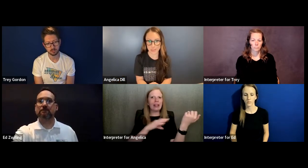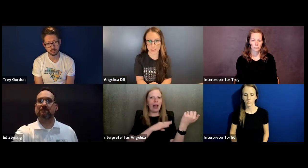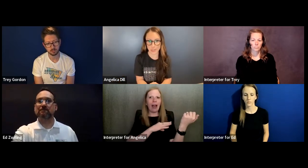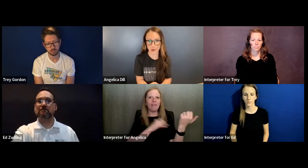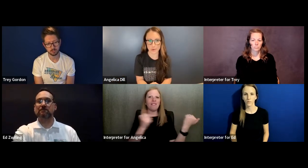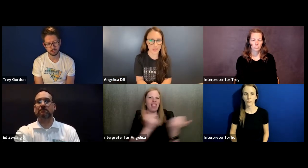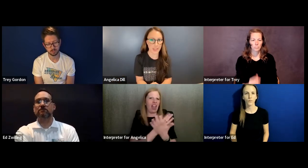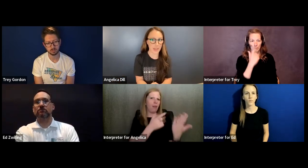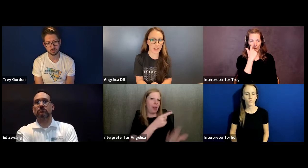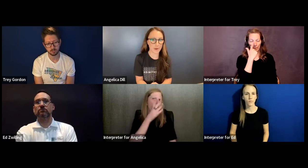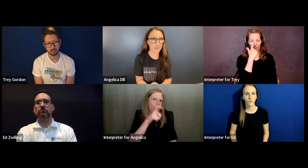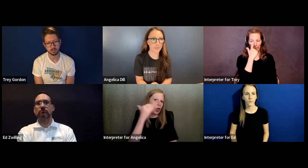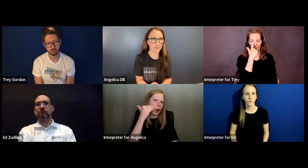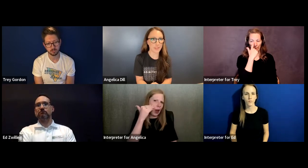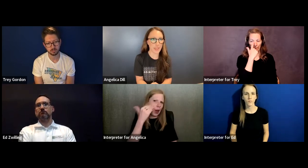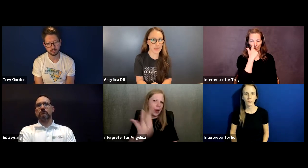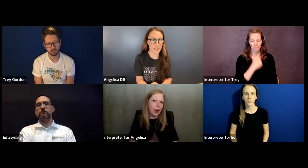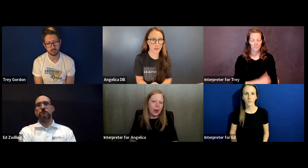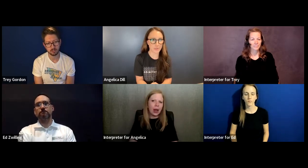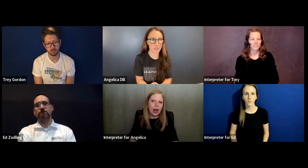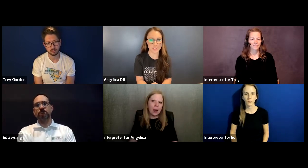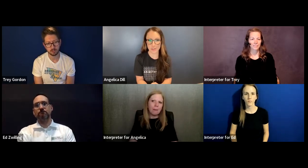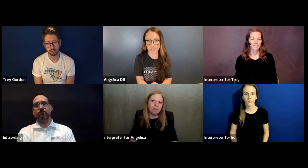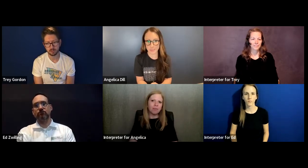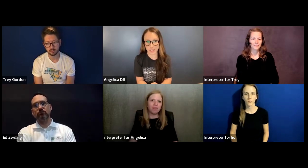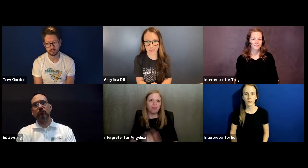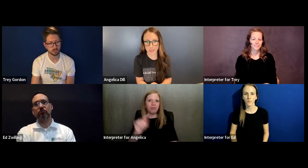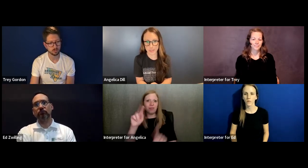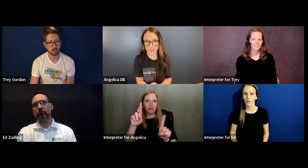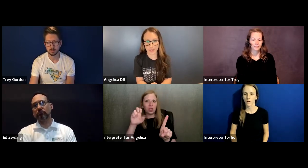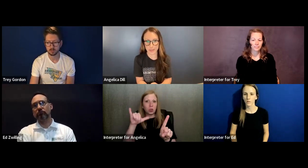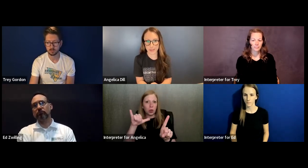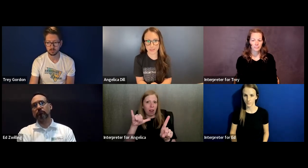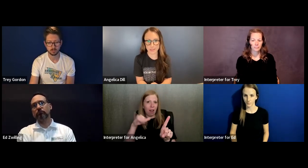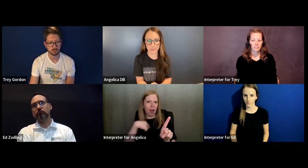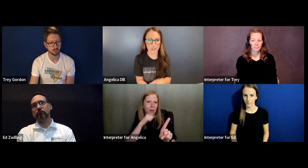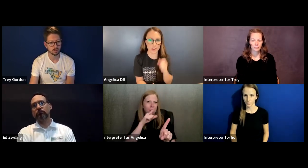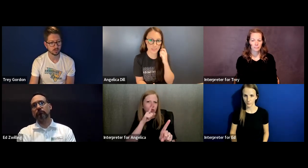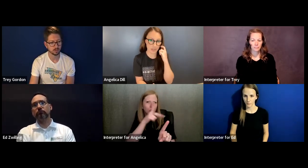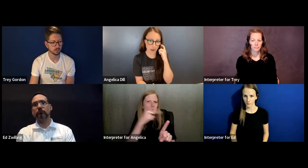need to know um and i don't know if trey saw this but uh somebody in the audience that are at